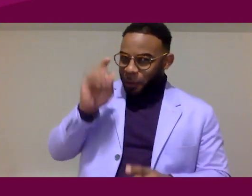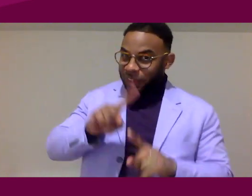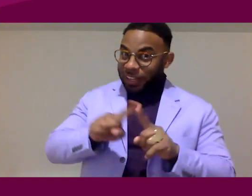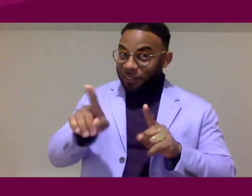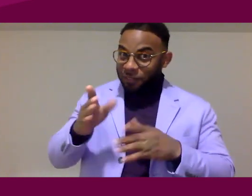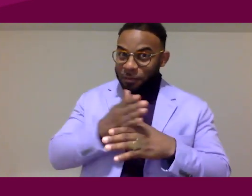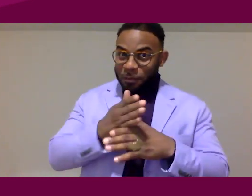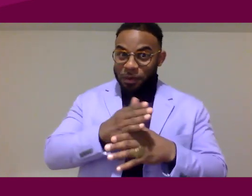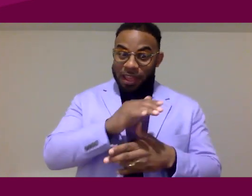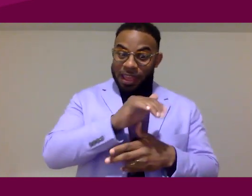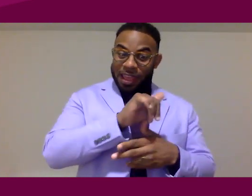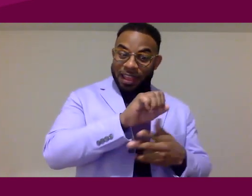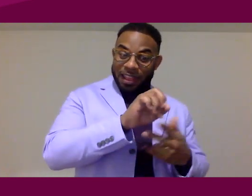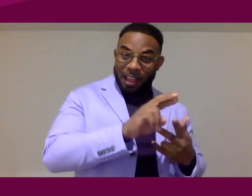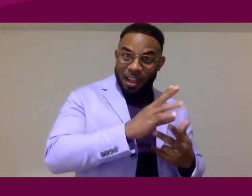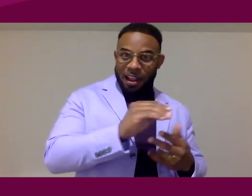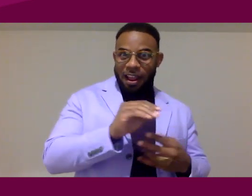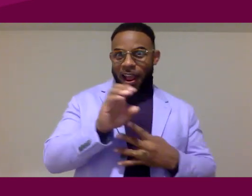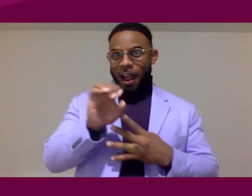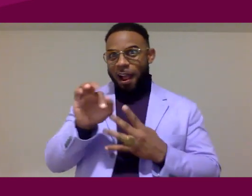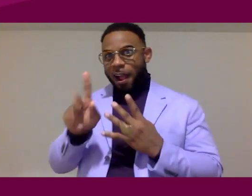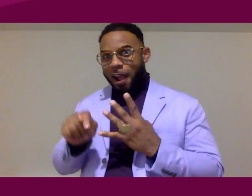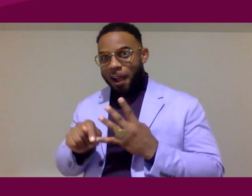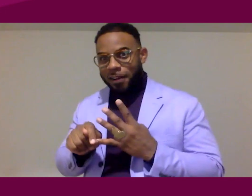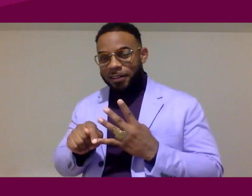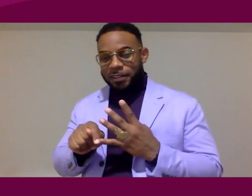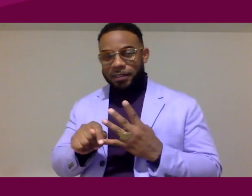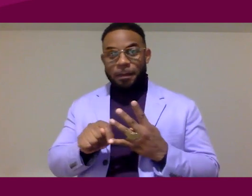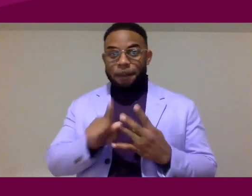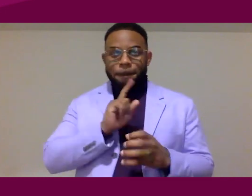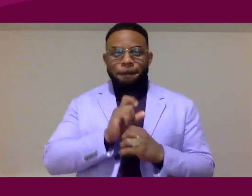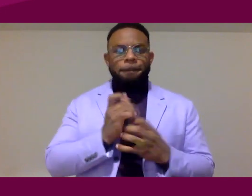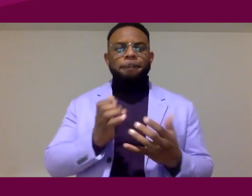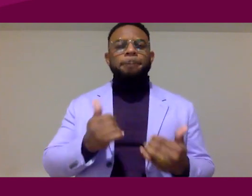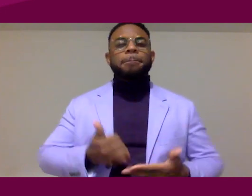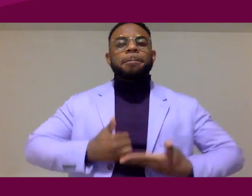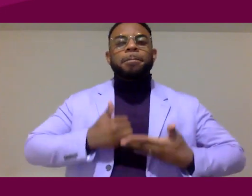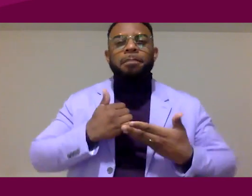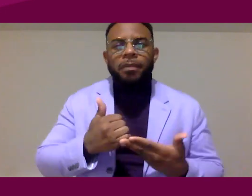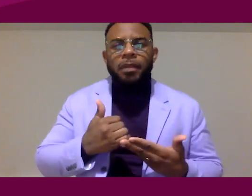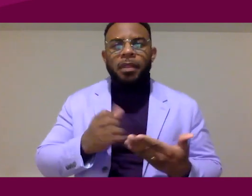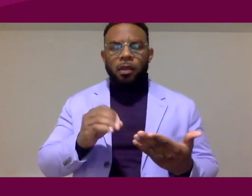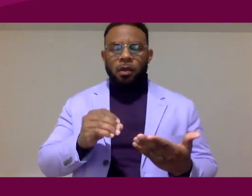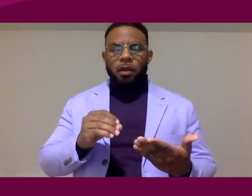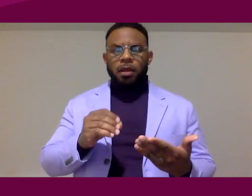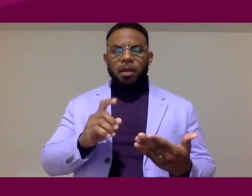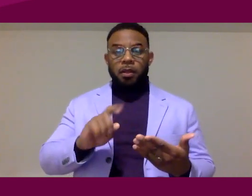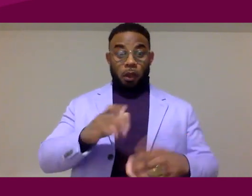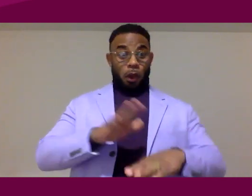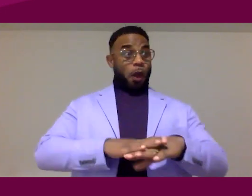between ASR and CART and they really want to help, and so they turn it on.